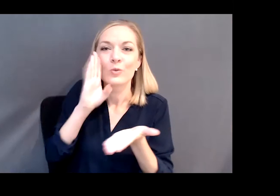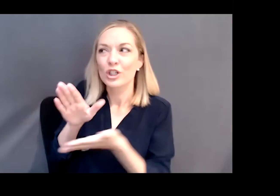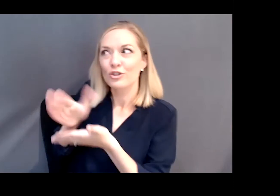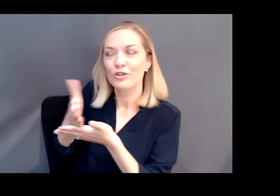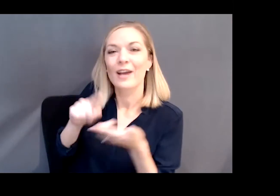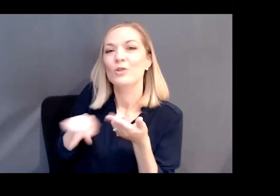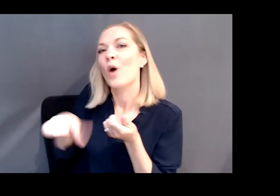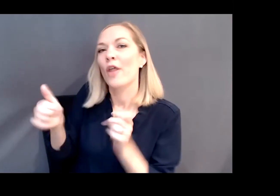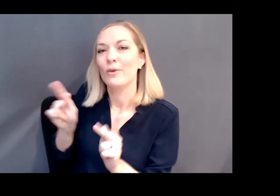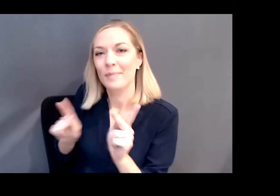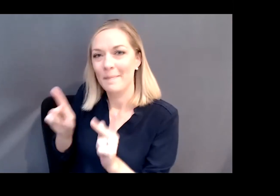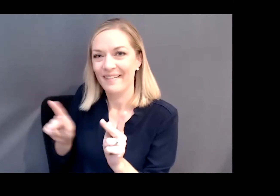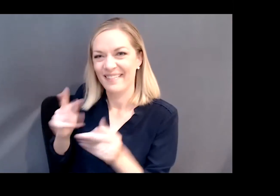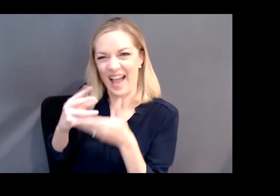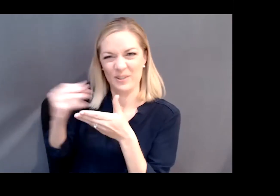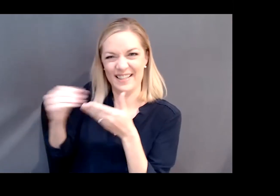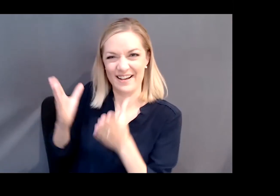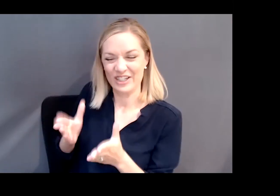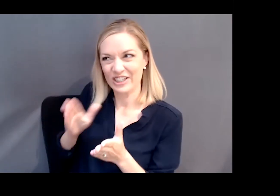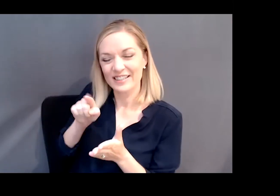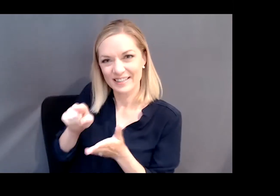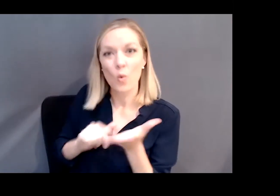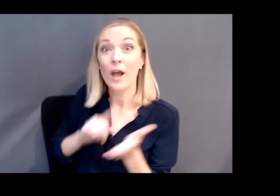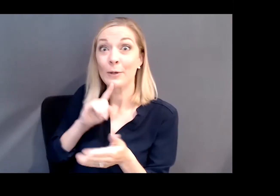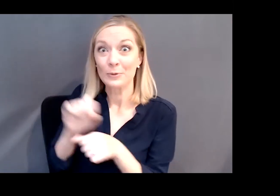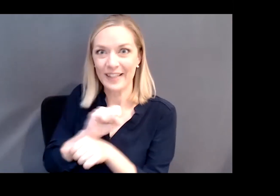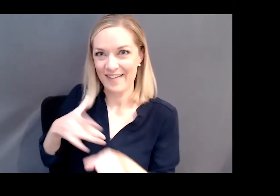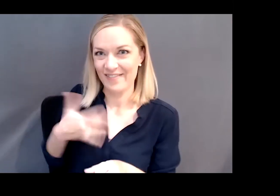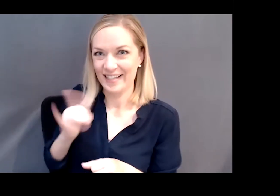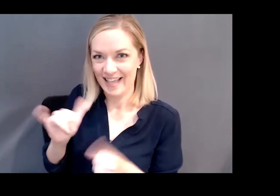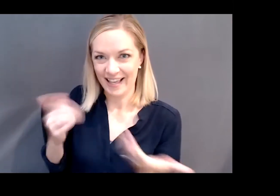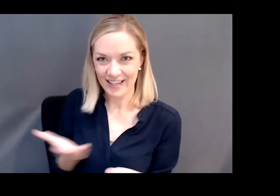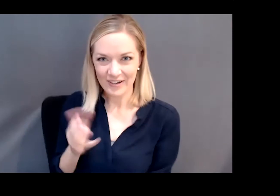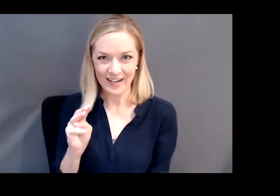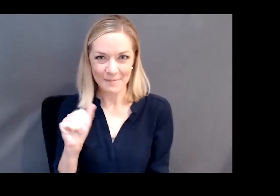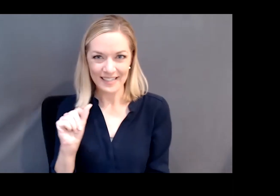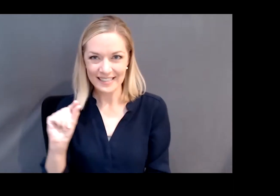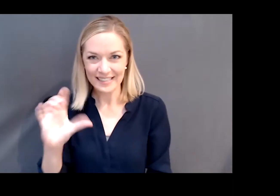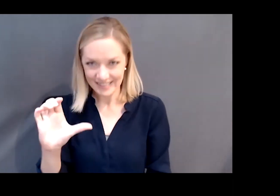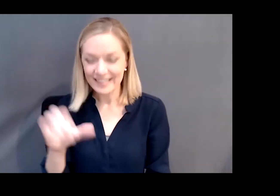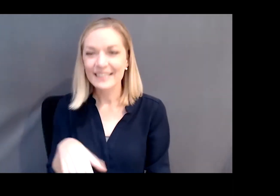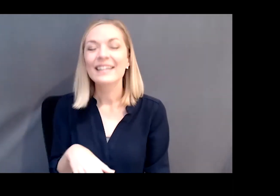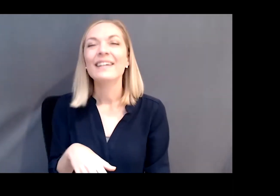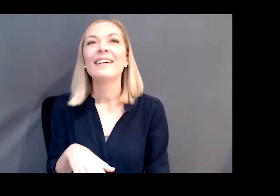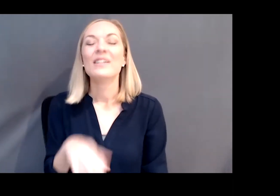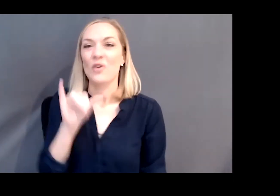students would tell each other or those outside our school about how they actually felt here at MATC.